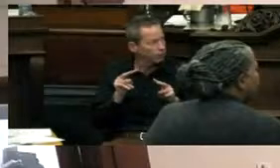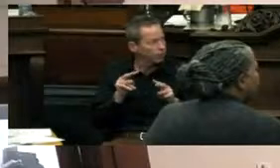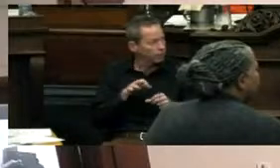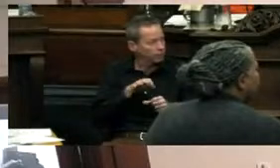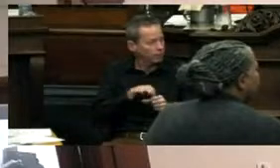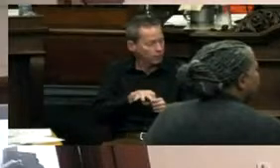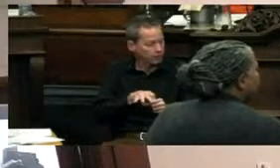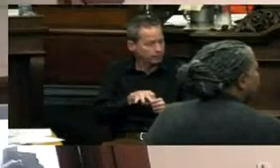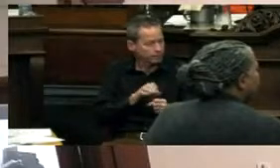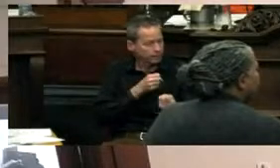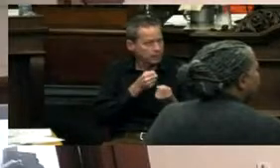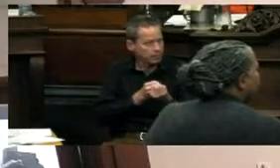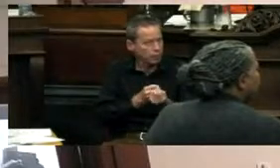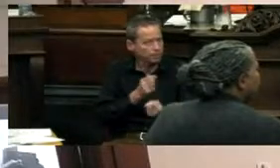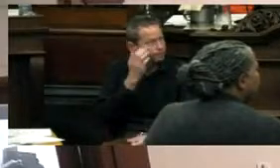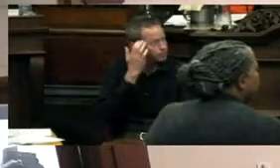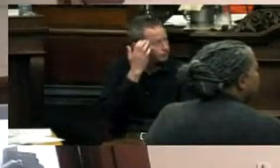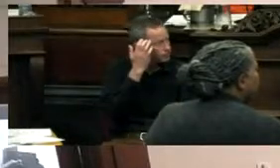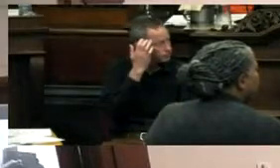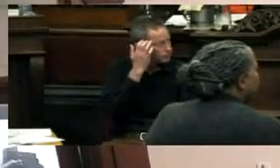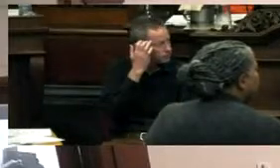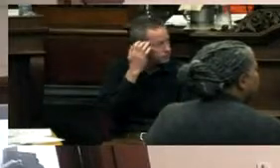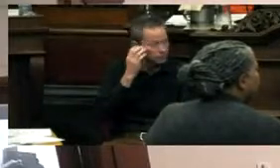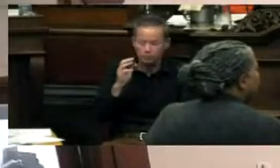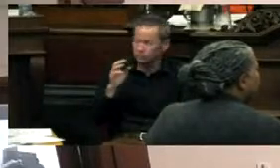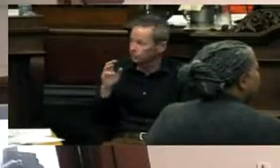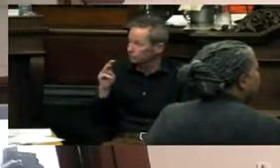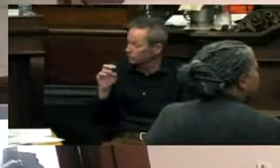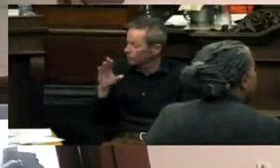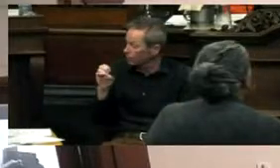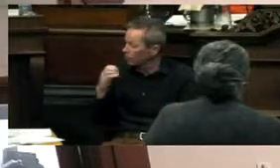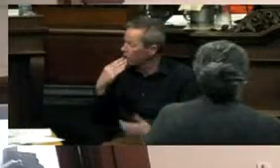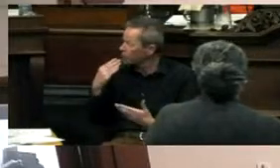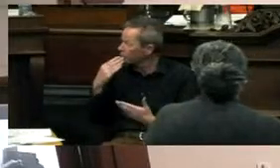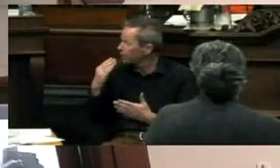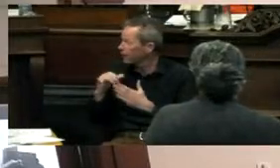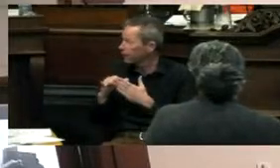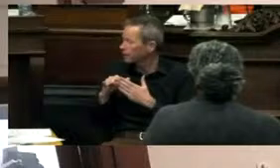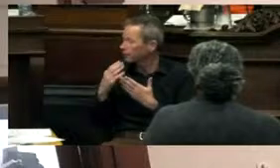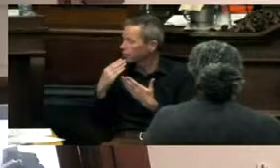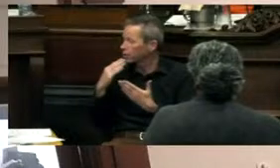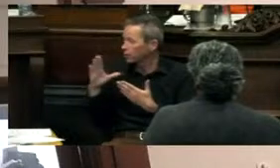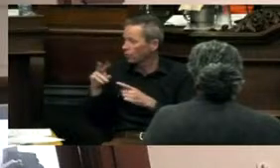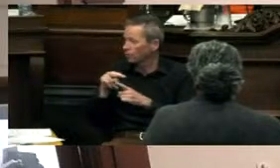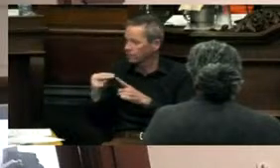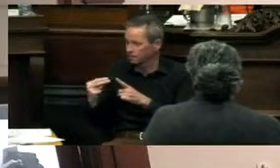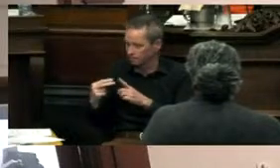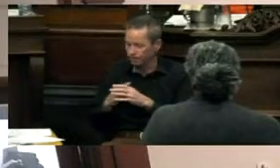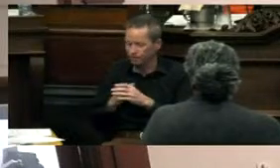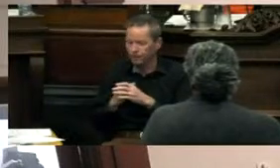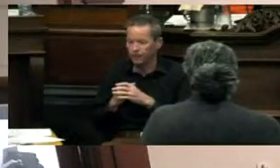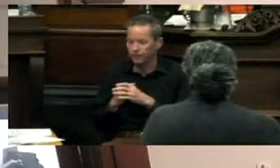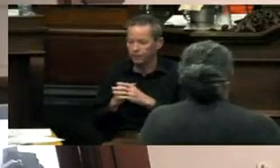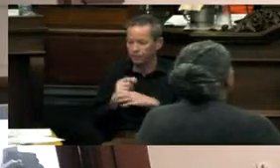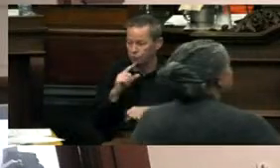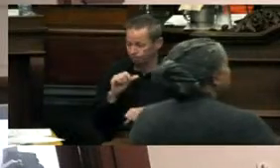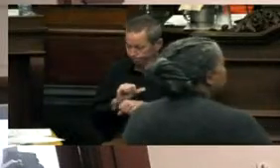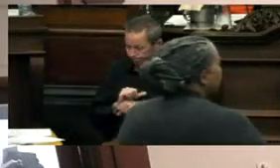won't hurt. So I'm looking forward to voting for this to